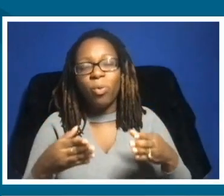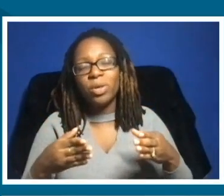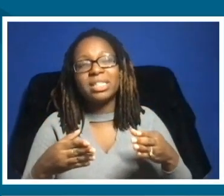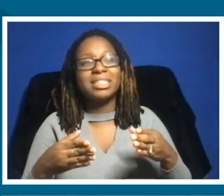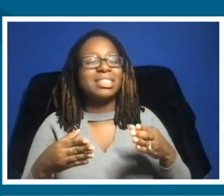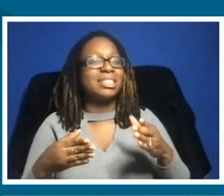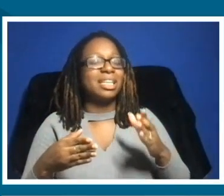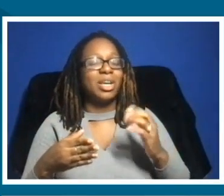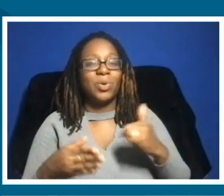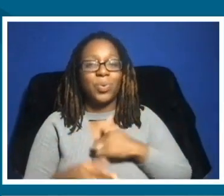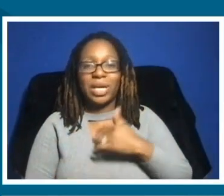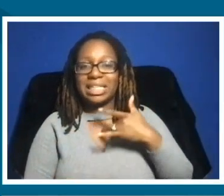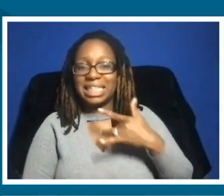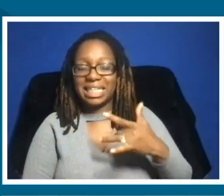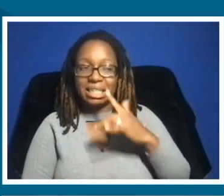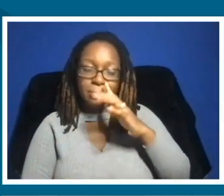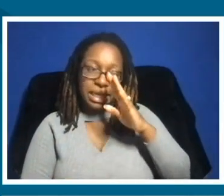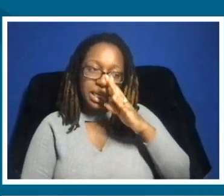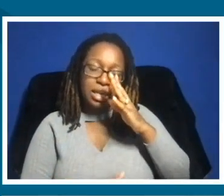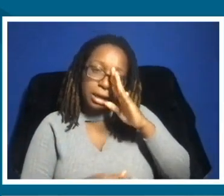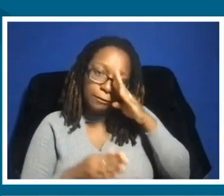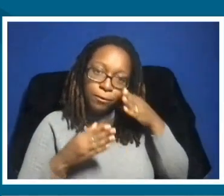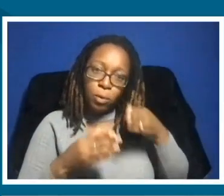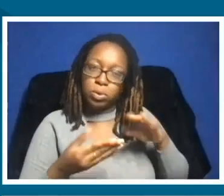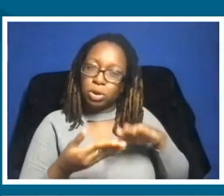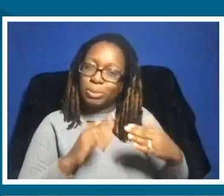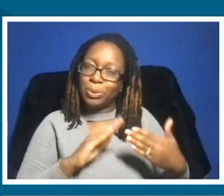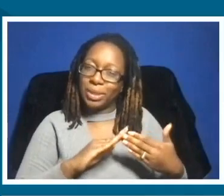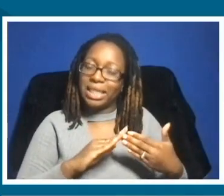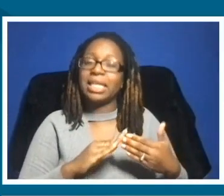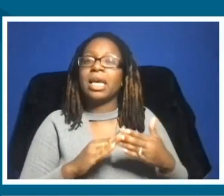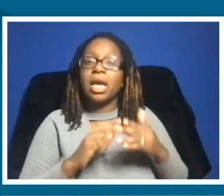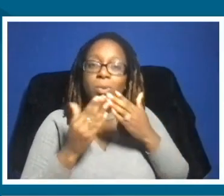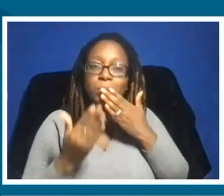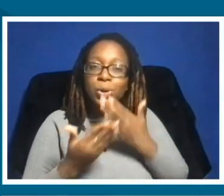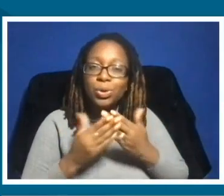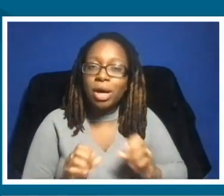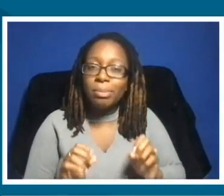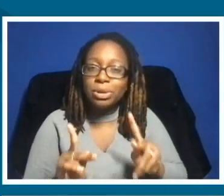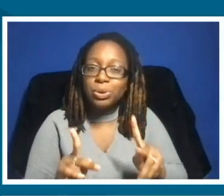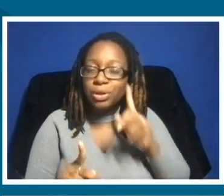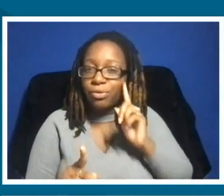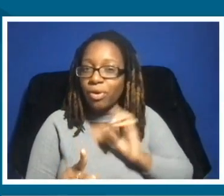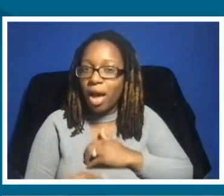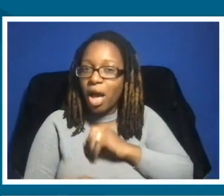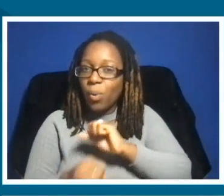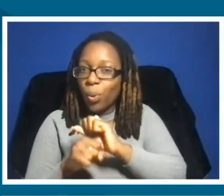community put us in a big a good position to take our work